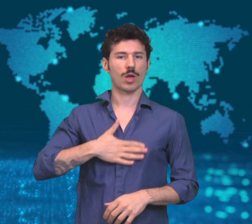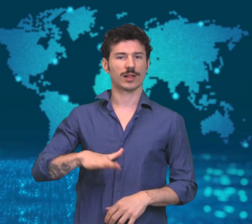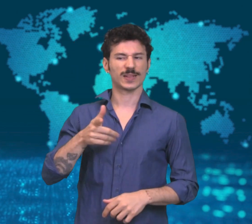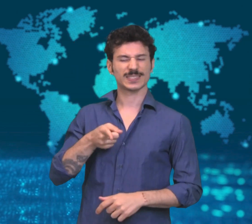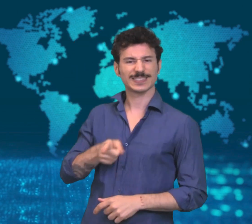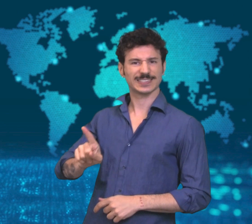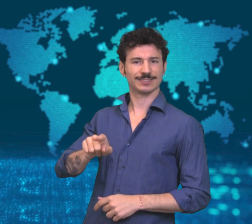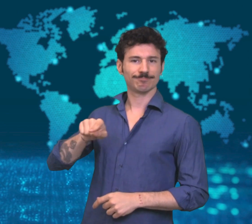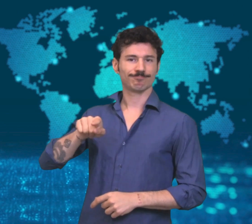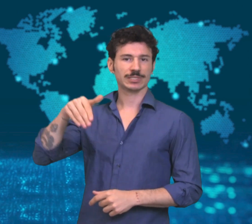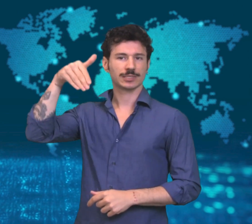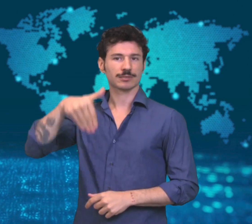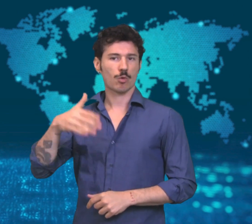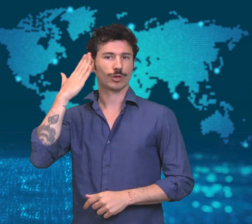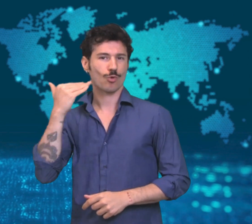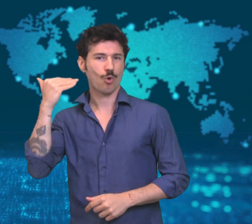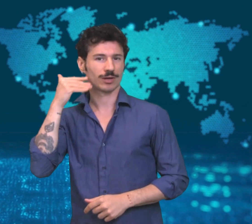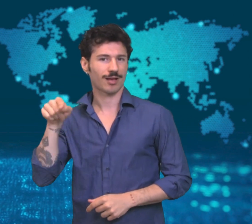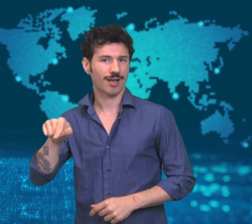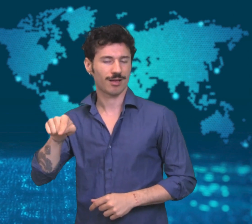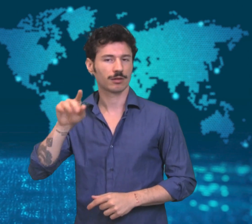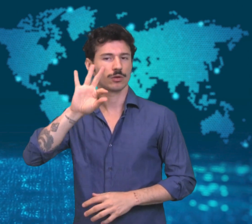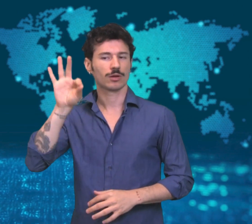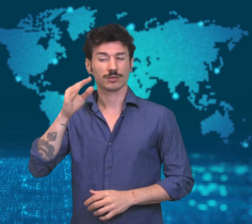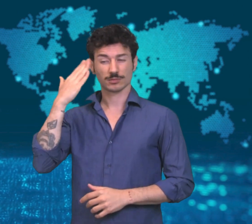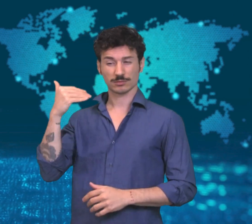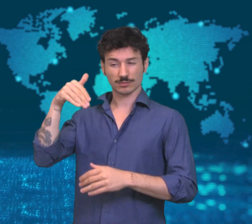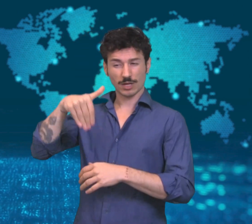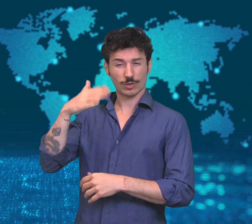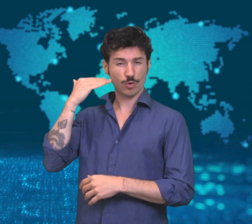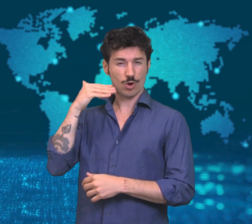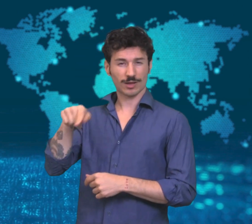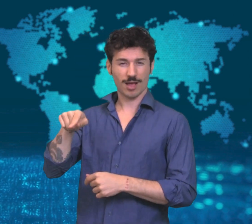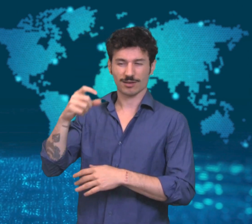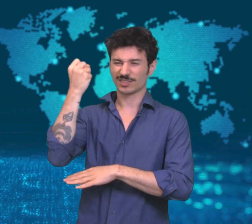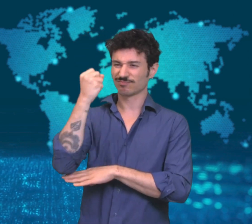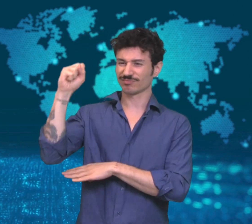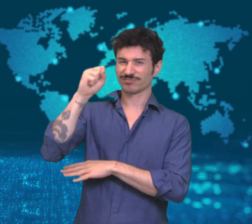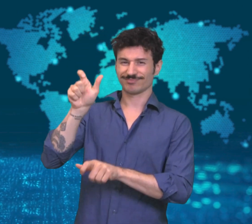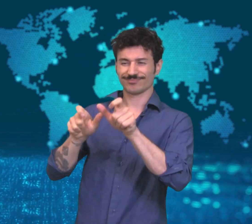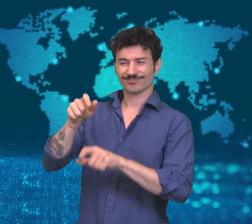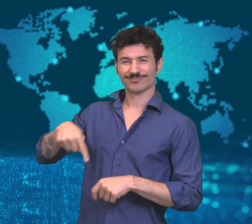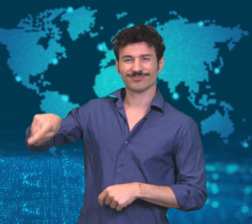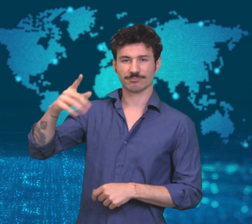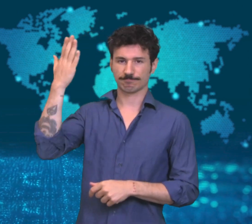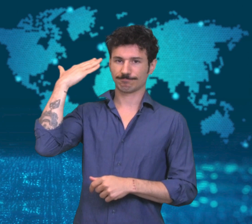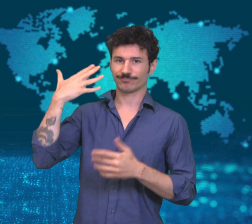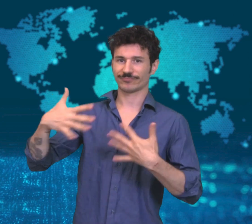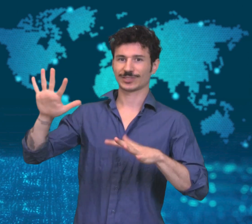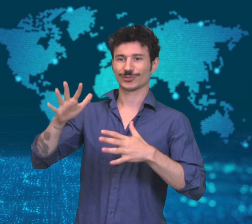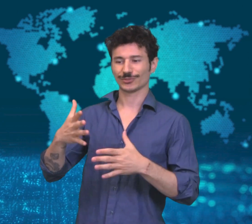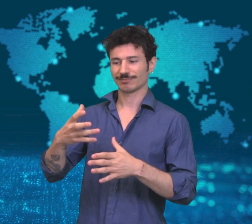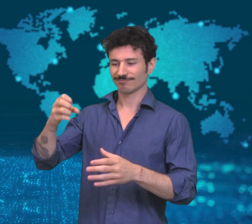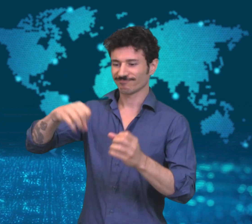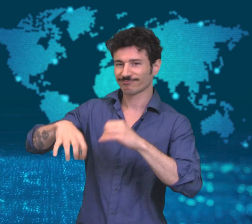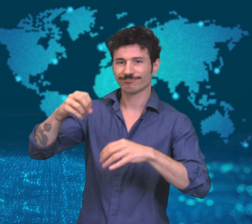send balloons carrying anti-communism leaflets to North Korea.